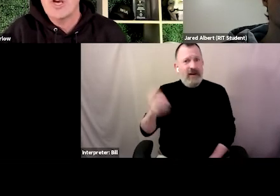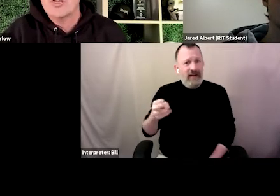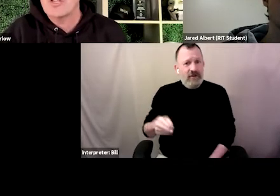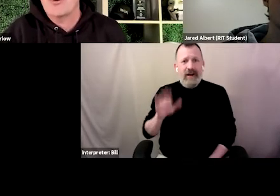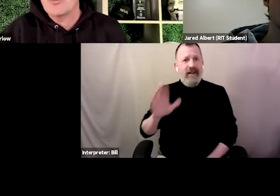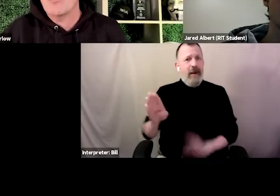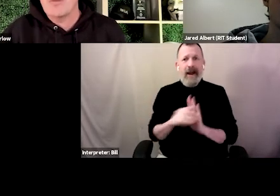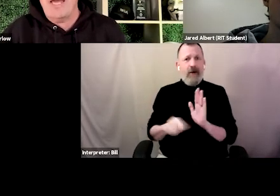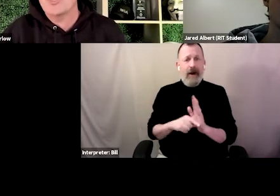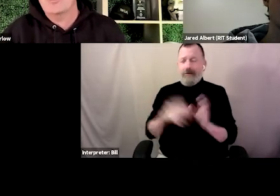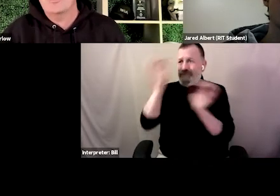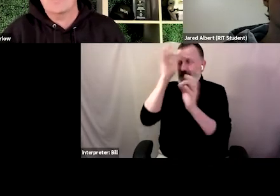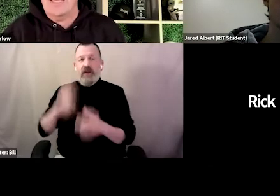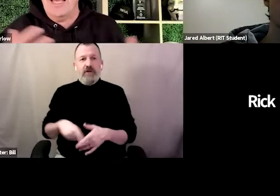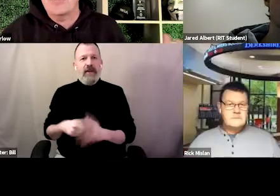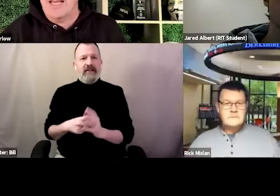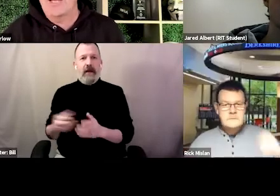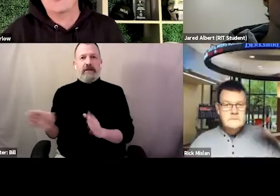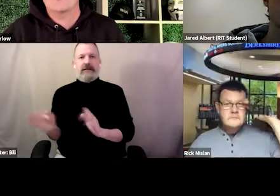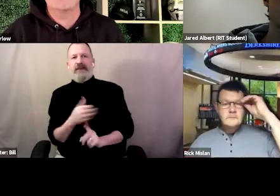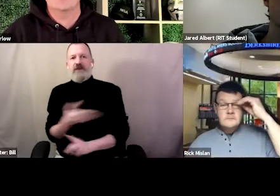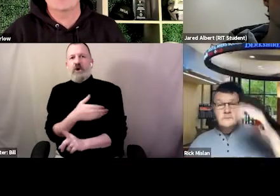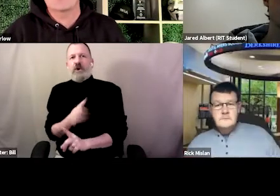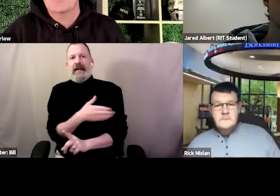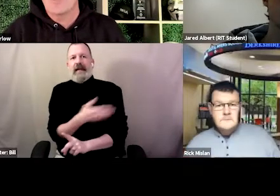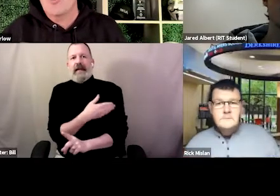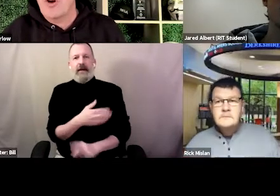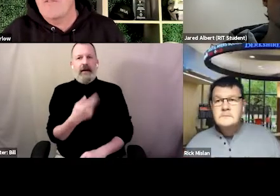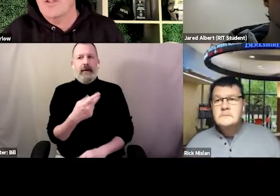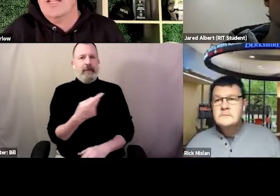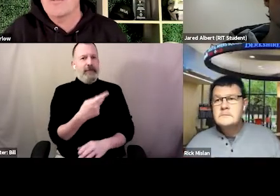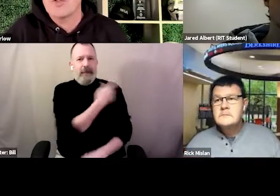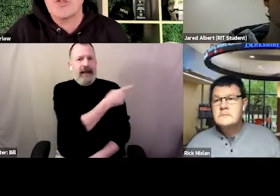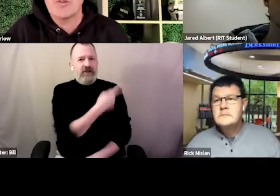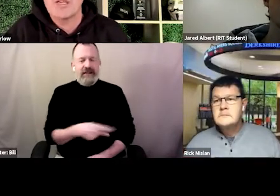so they start diverting patients that cancel cancer treatments they put off elective surgeries.